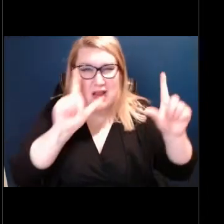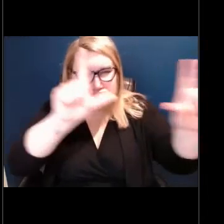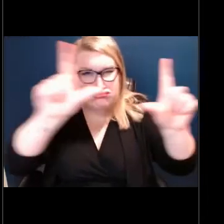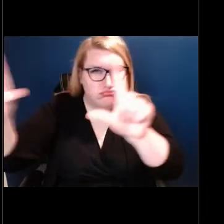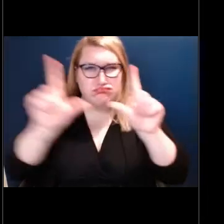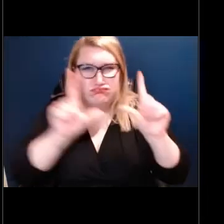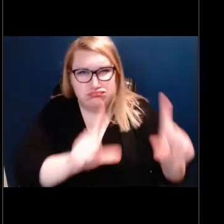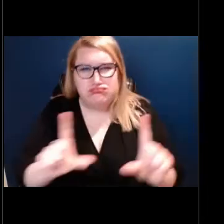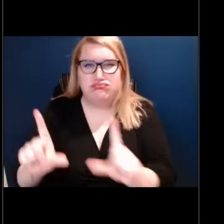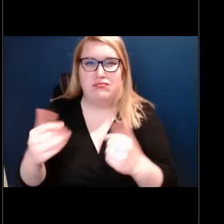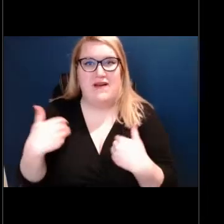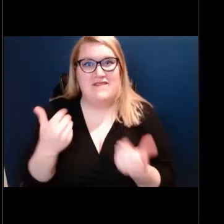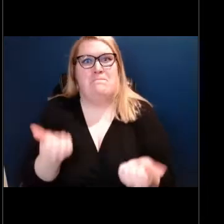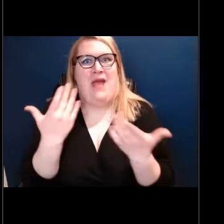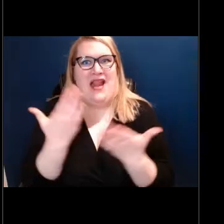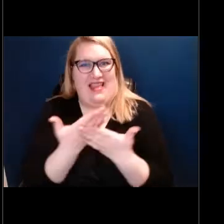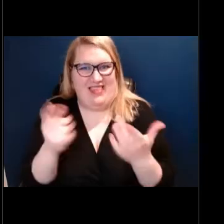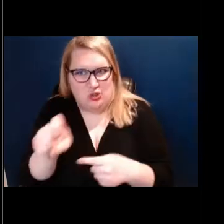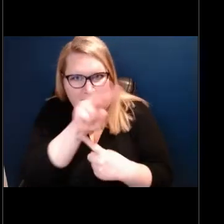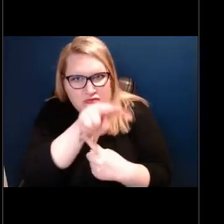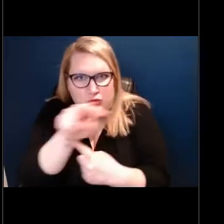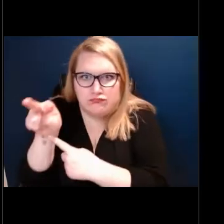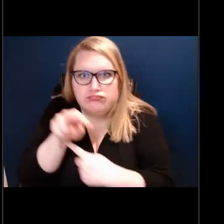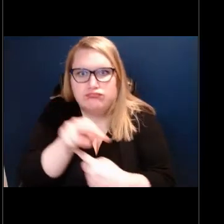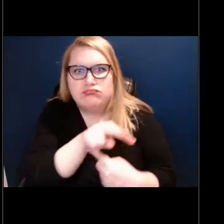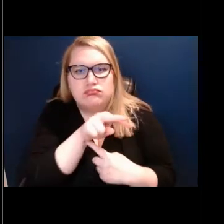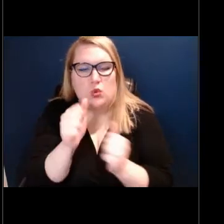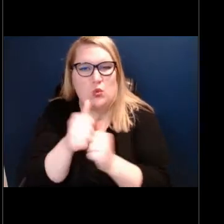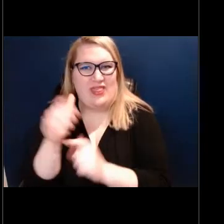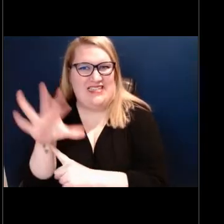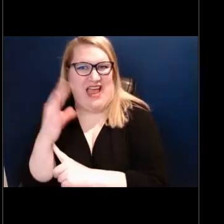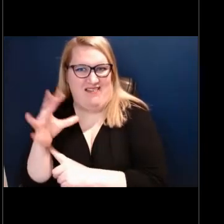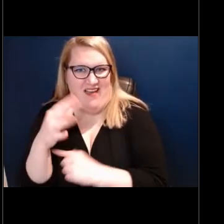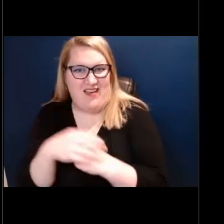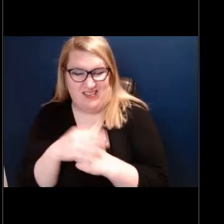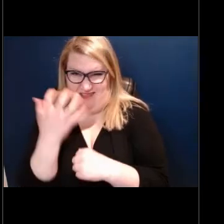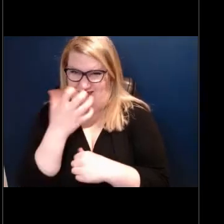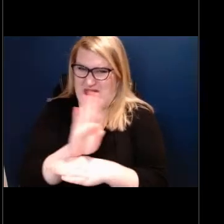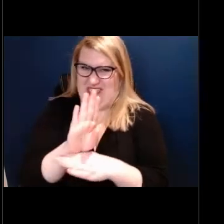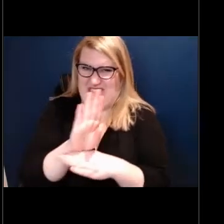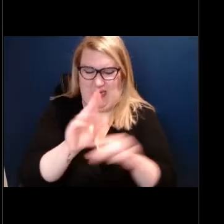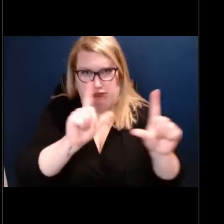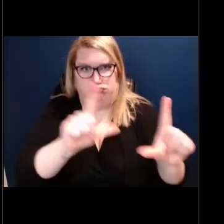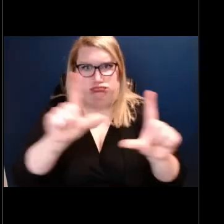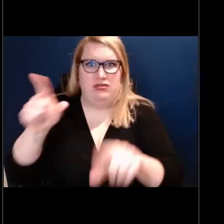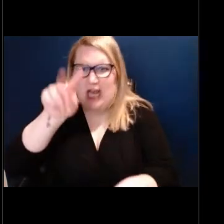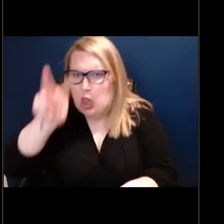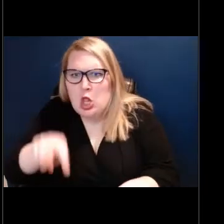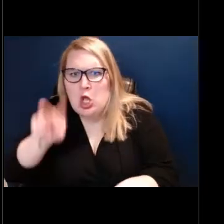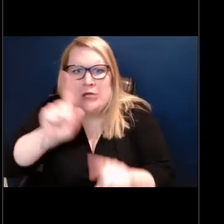to monitor when it comes to satellites. And you can see it's quite busy, he's checking all the numbers and then looking